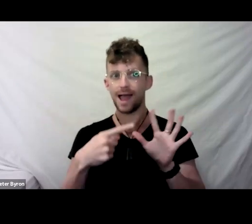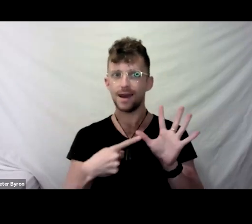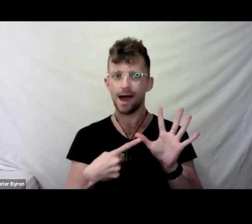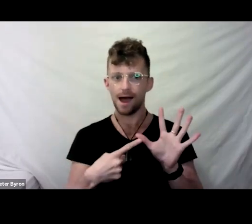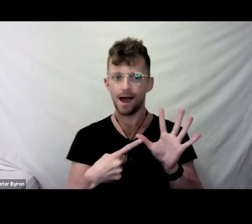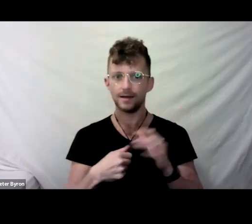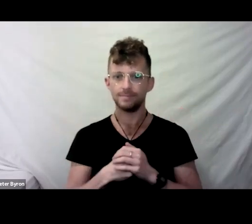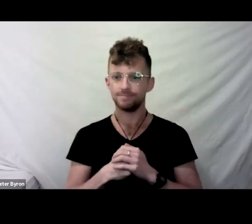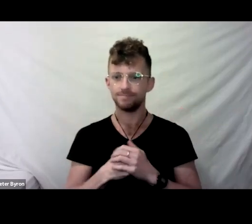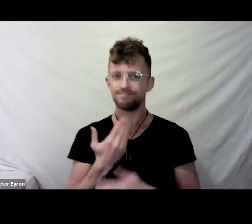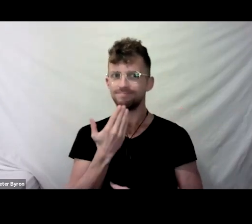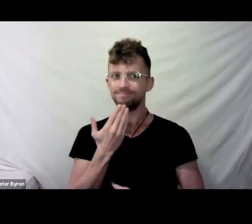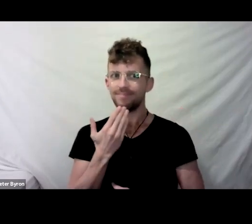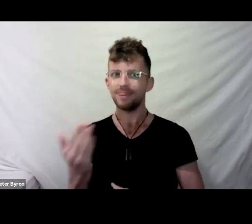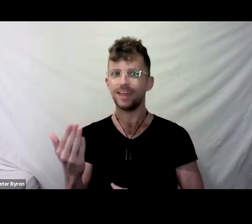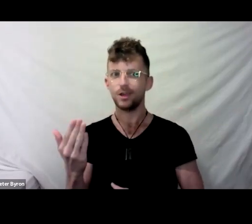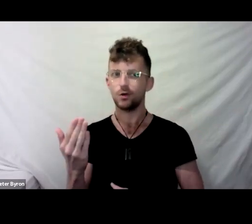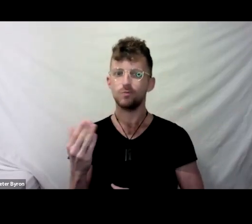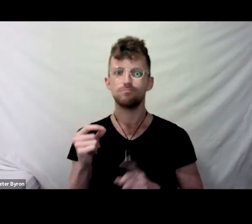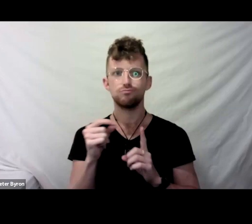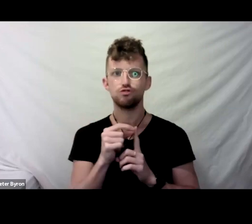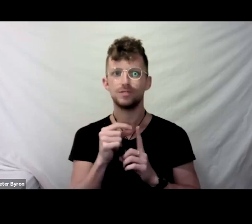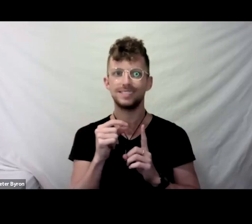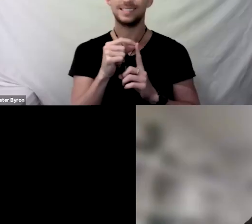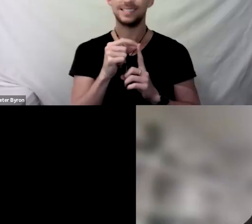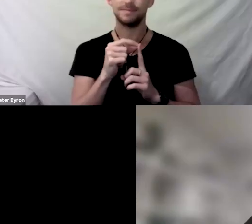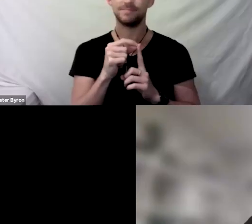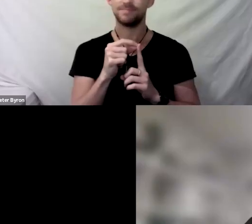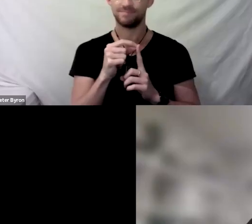Thank you, Prudence.